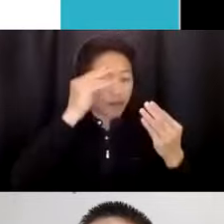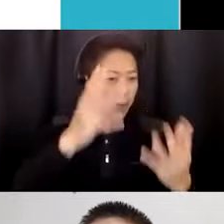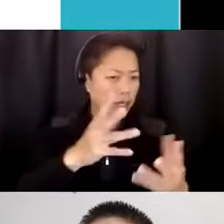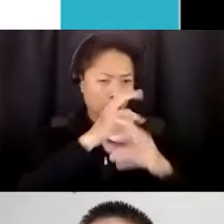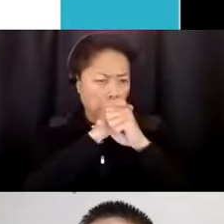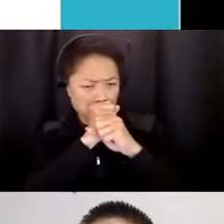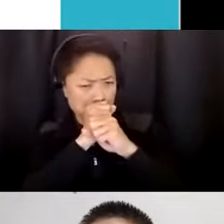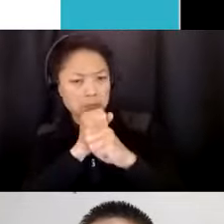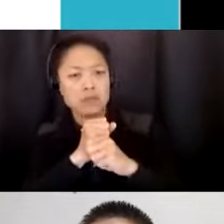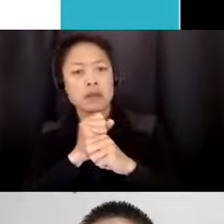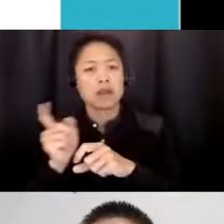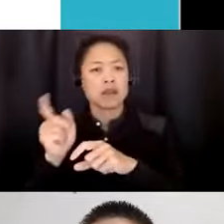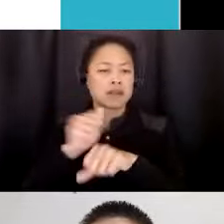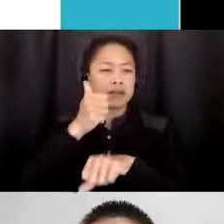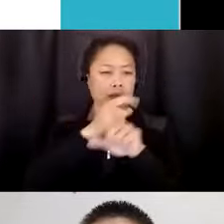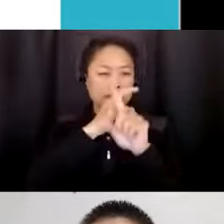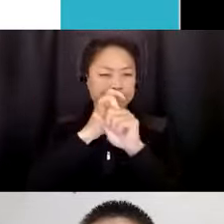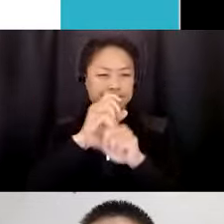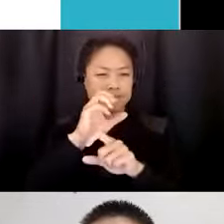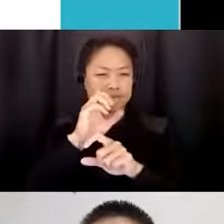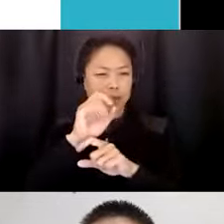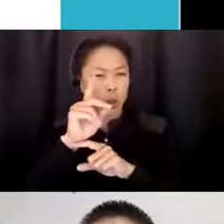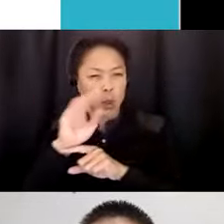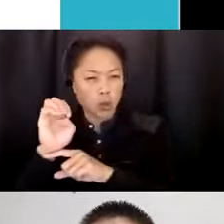resources available locally?